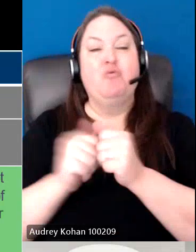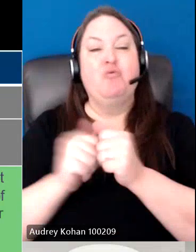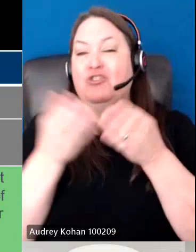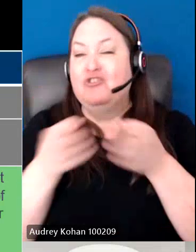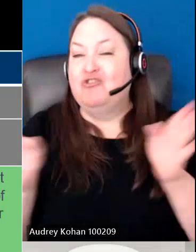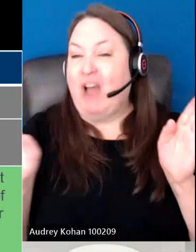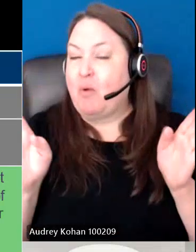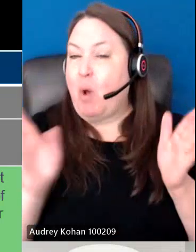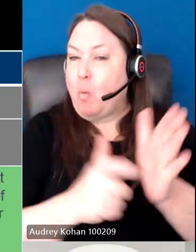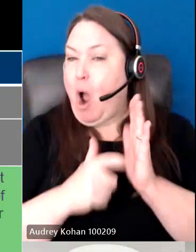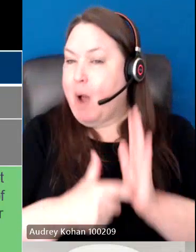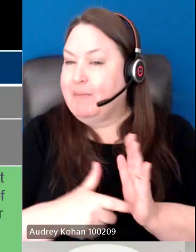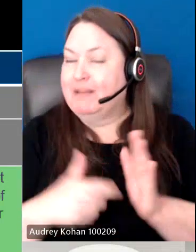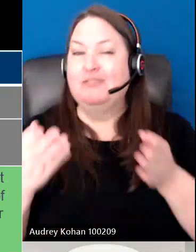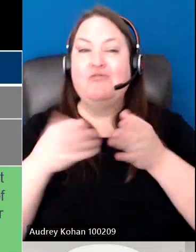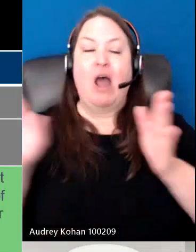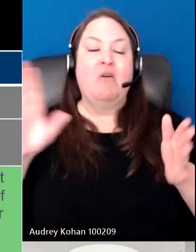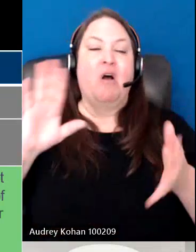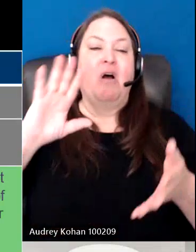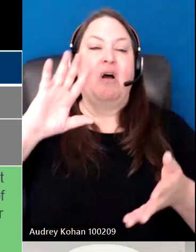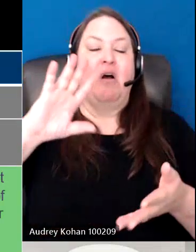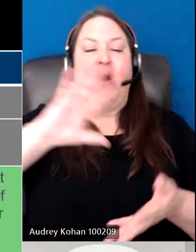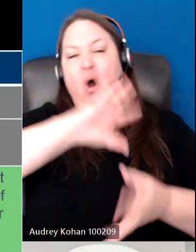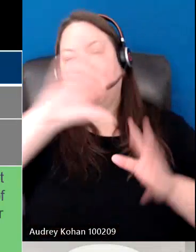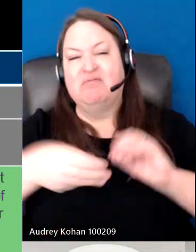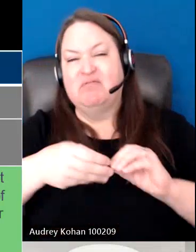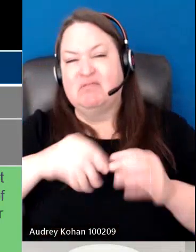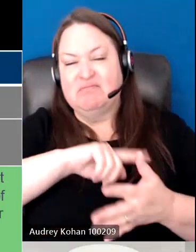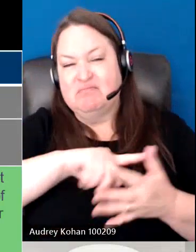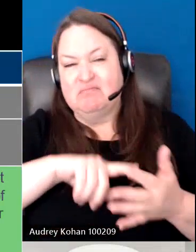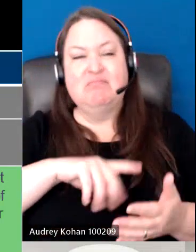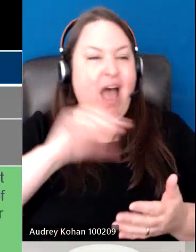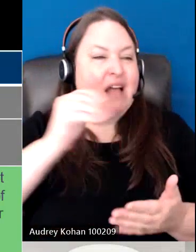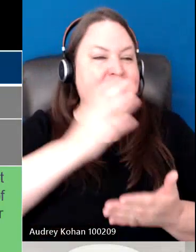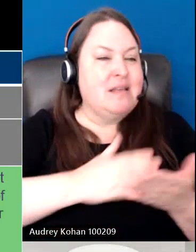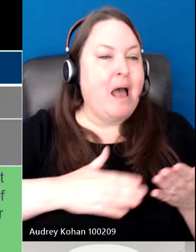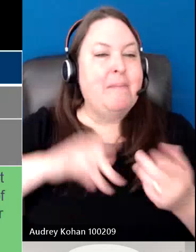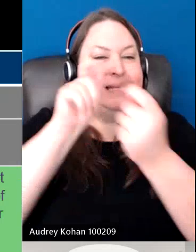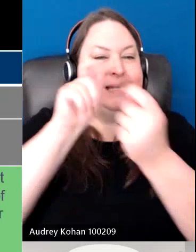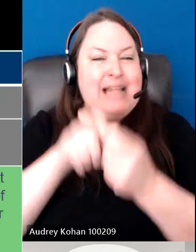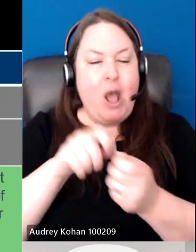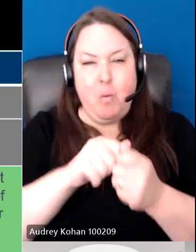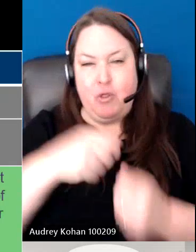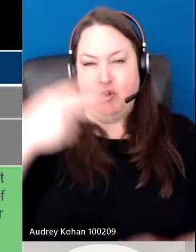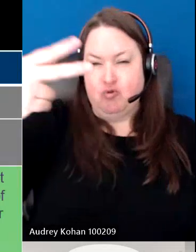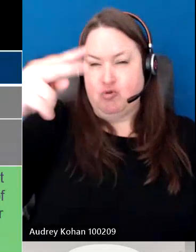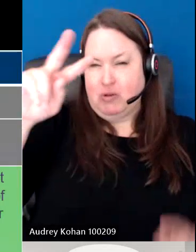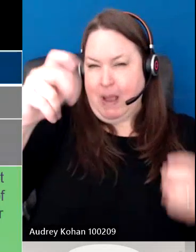requirements General overview um and some of the U details around those two topics if you